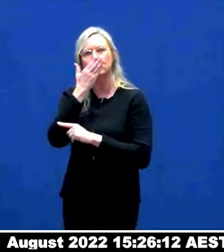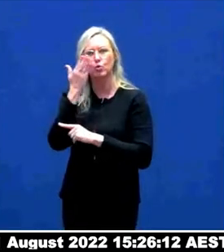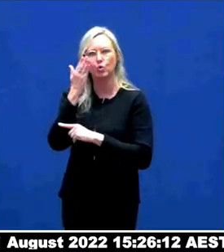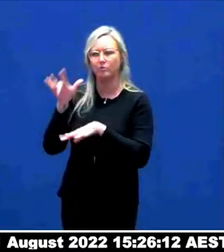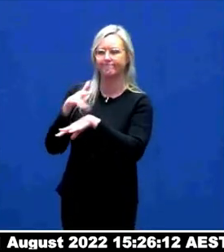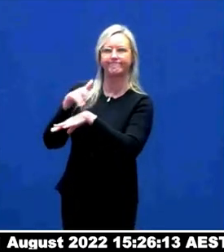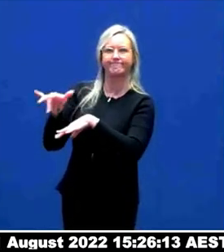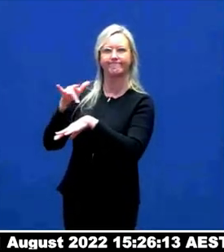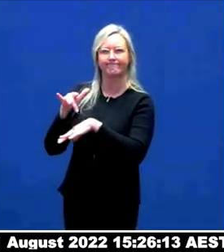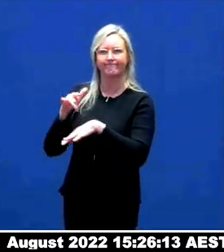Worked myself to exhaustion.